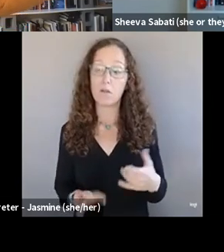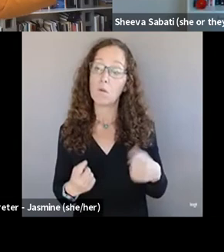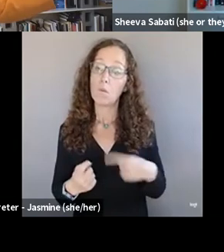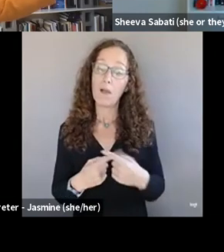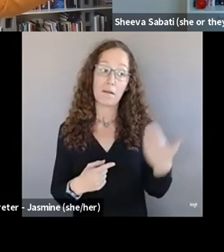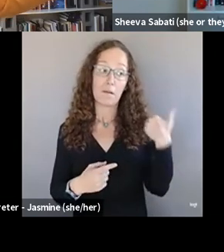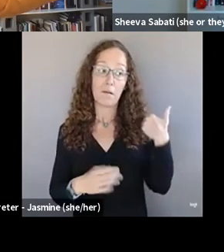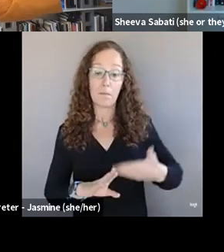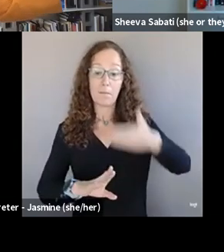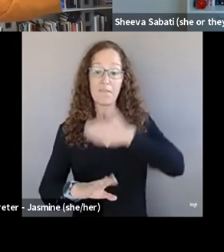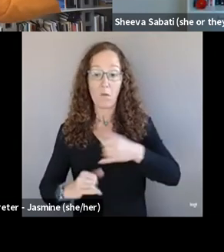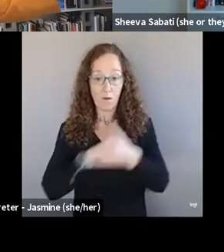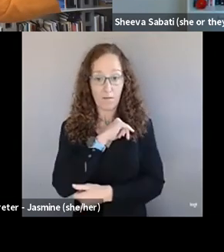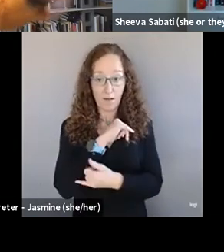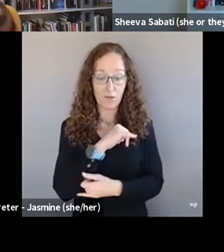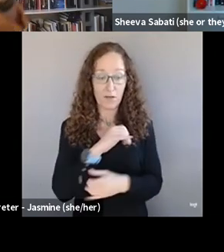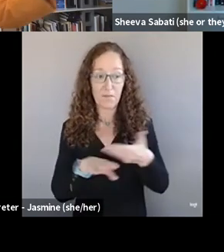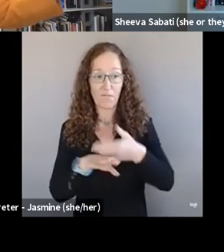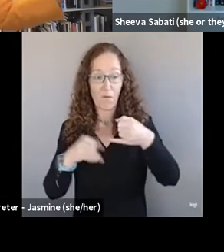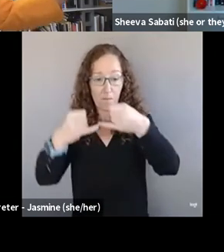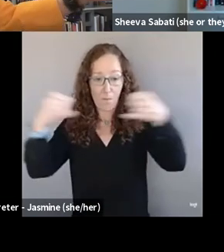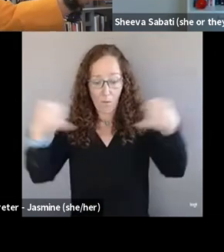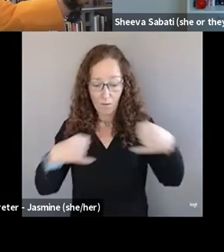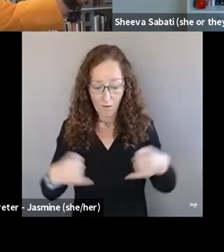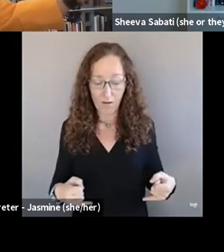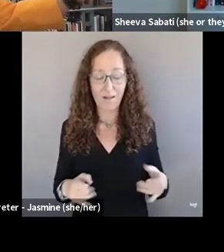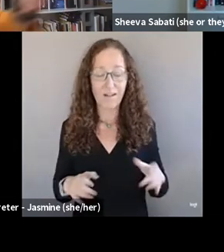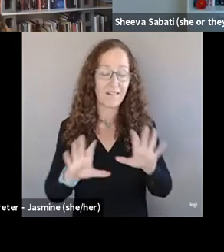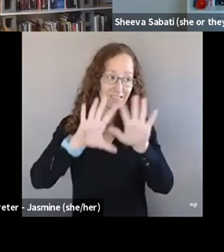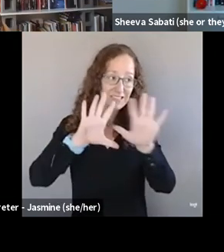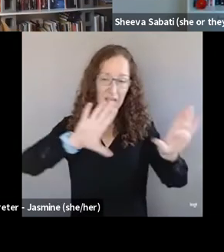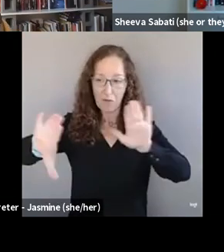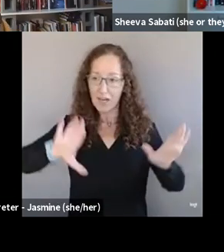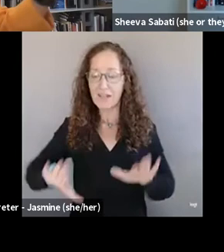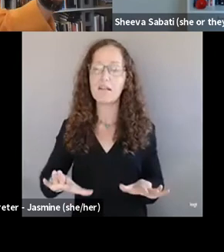broader and deeper conceptualization. And then even